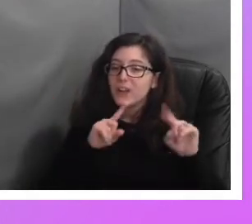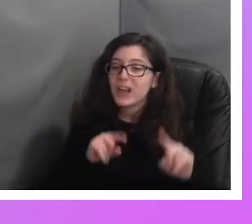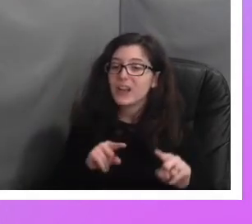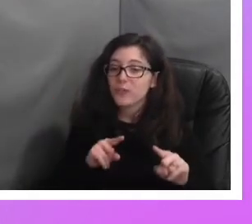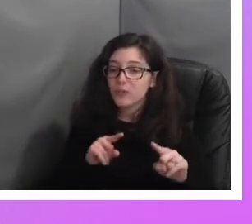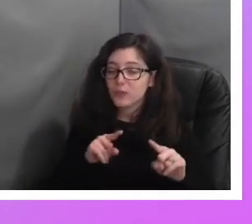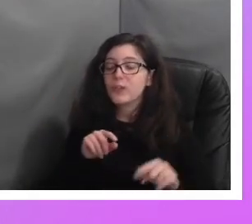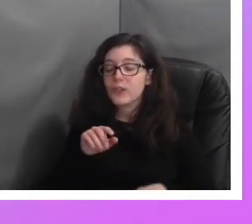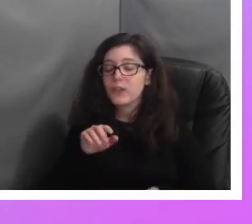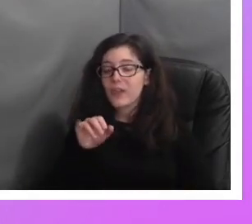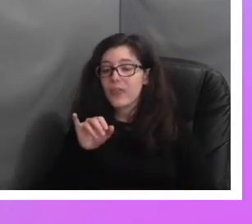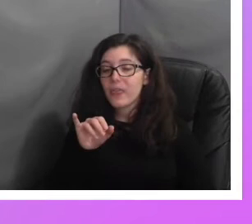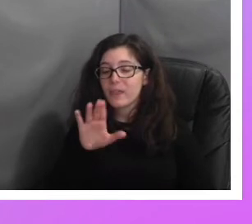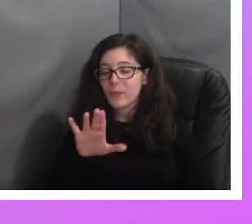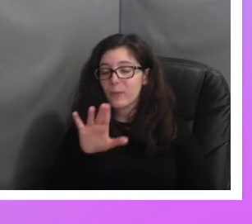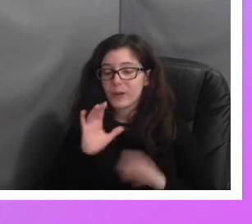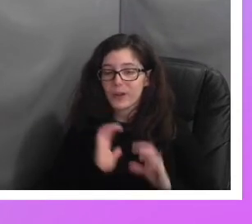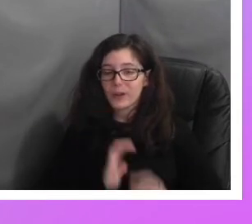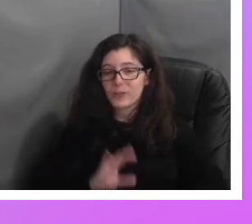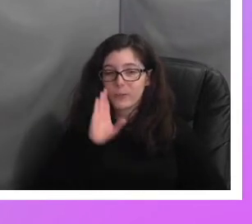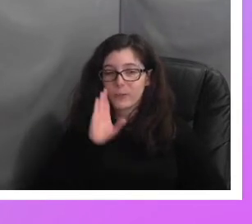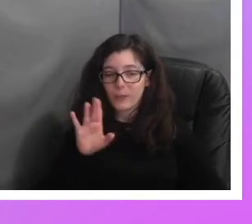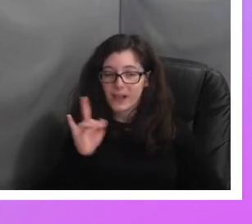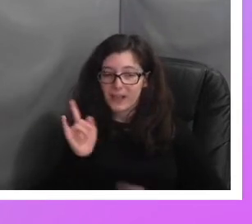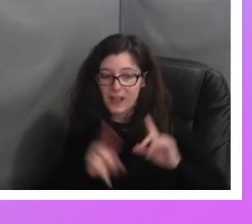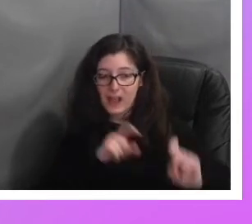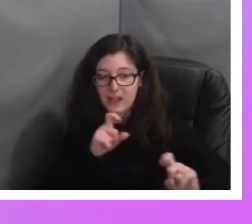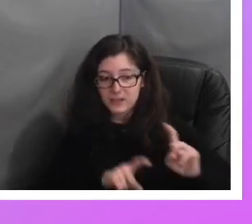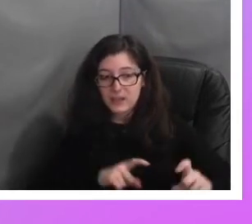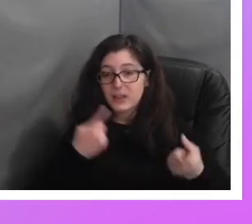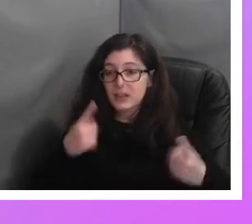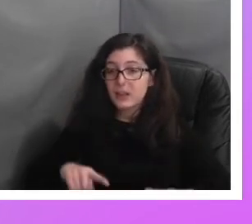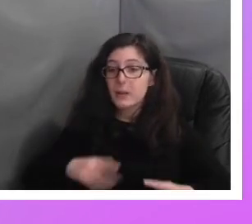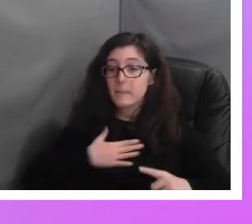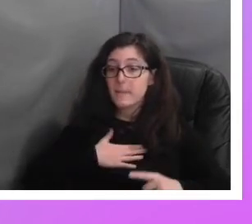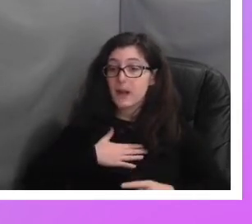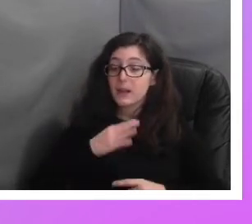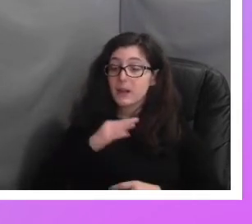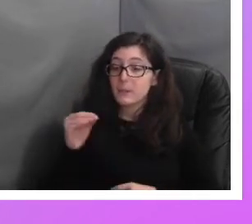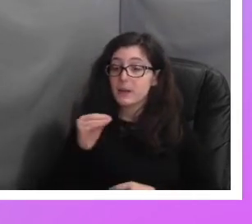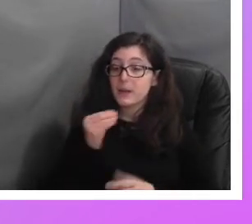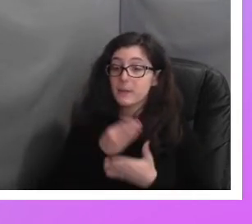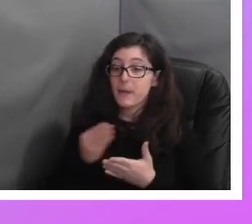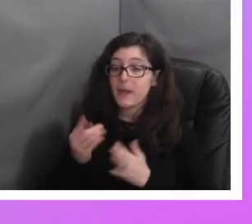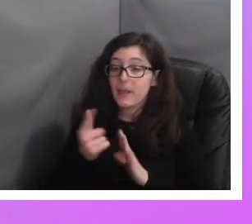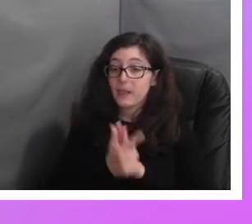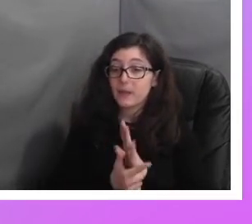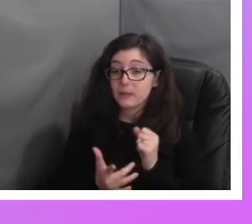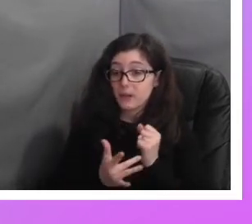So when my firm goes to buy any kind of legal technology, we ask, "Is it accessible?",